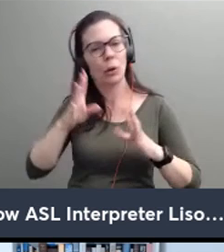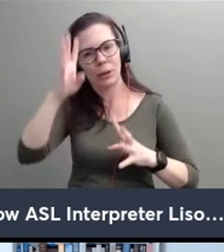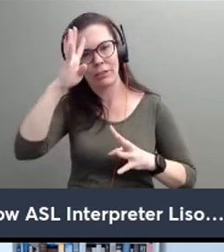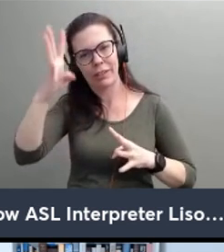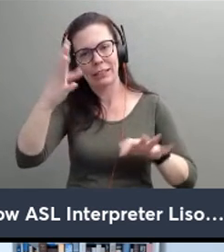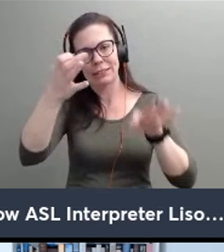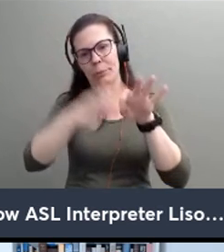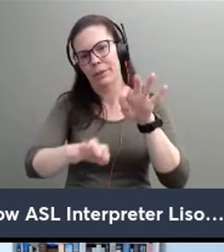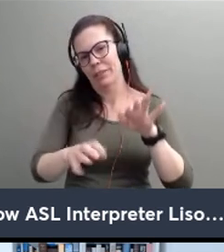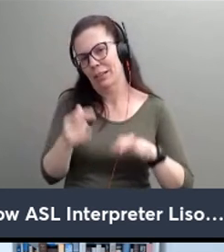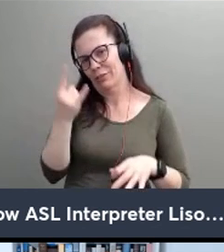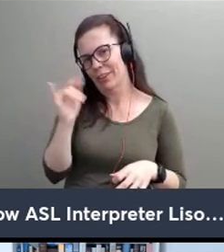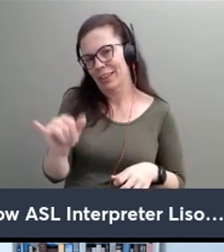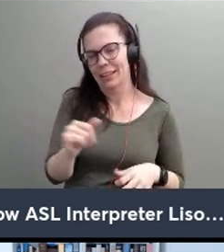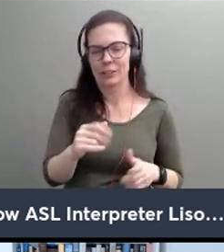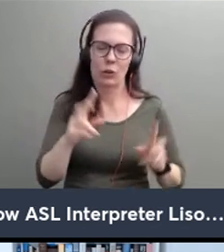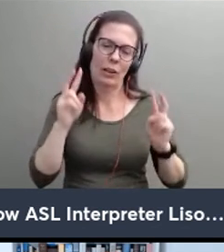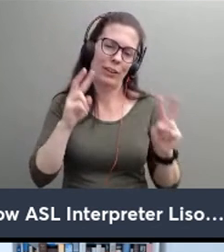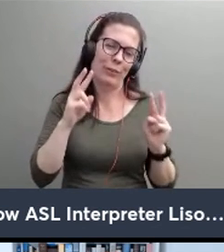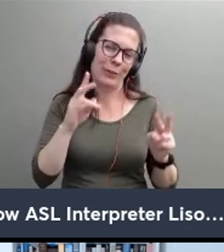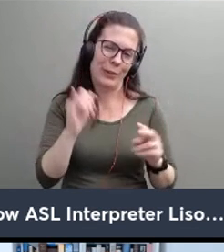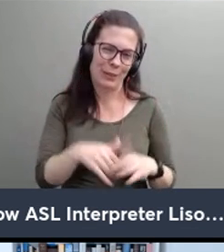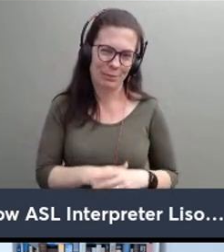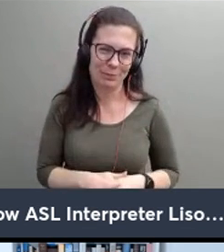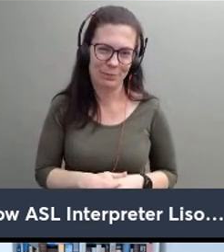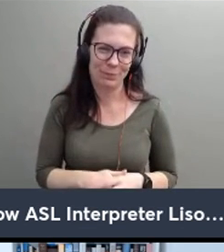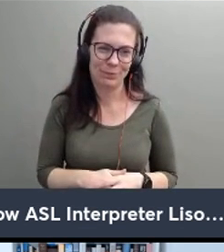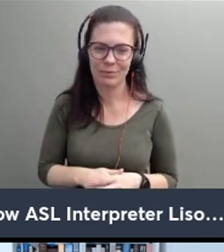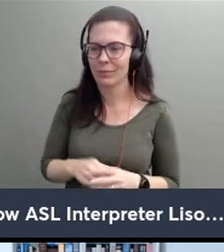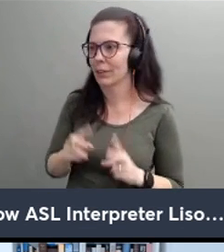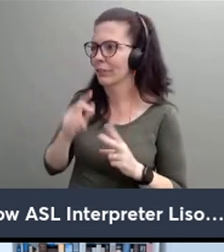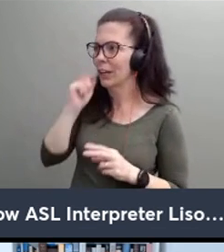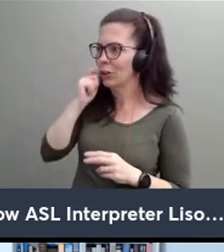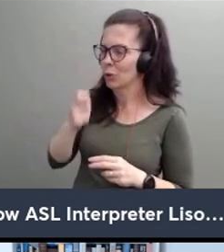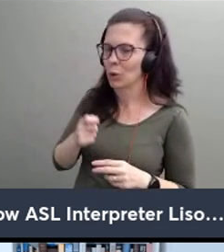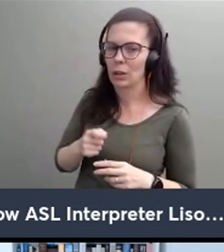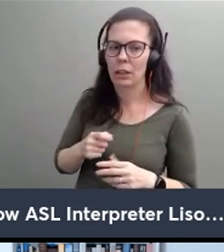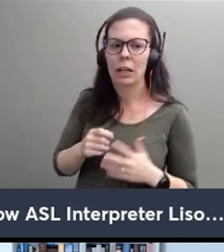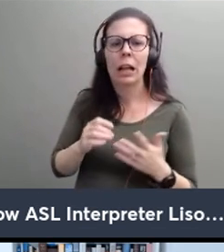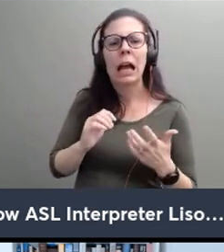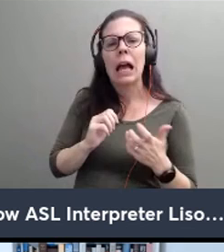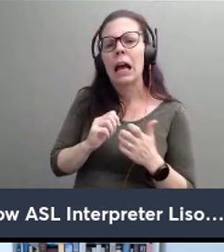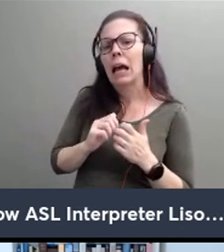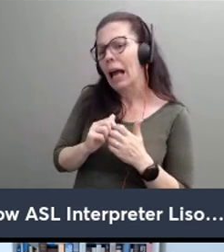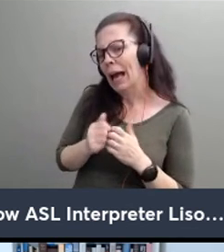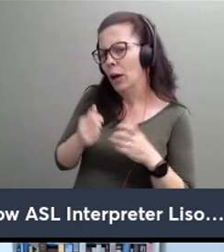So, yeah, looking forward to this. Very cool. So, how can customers find out more information about this?